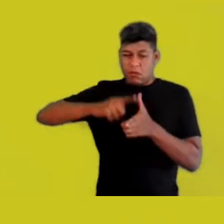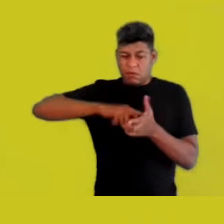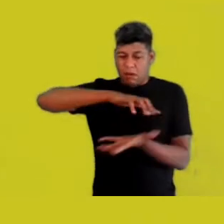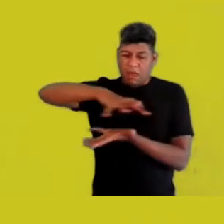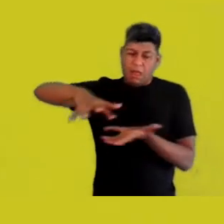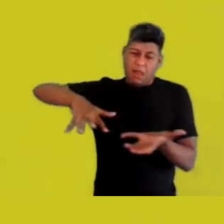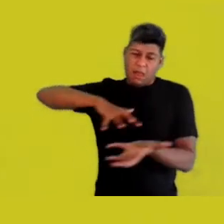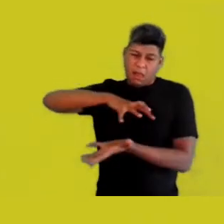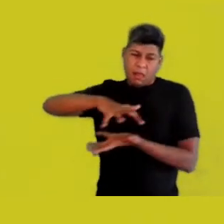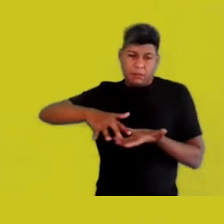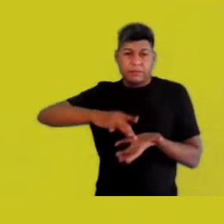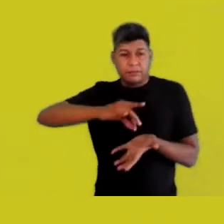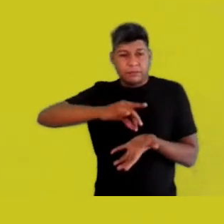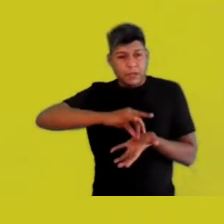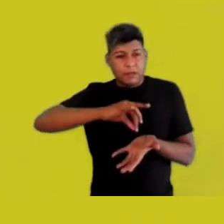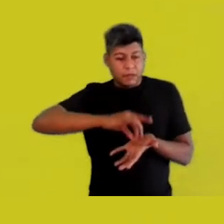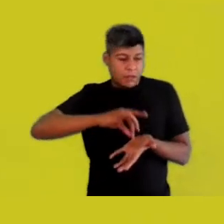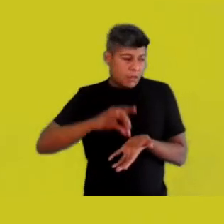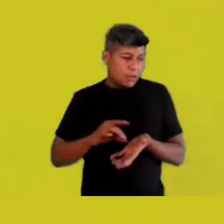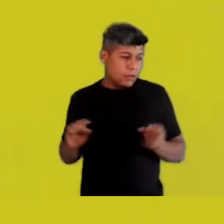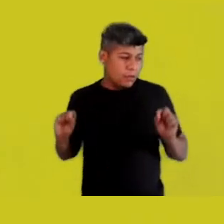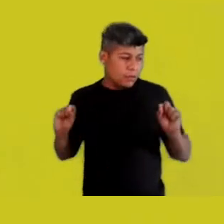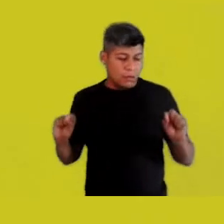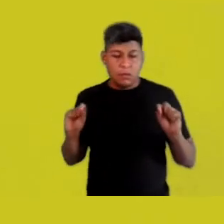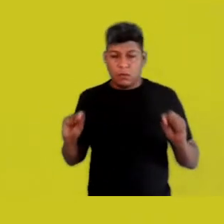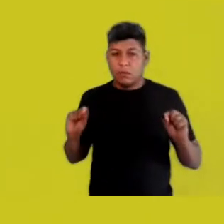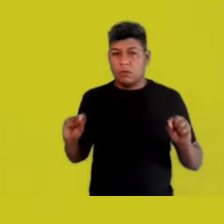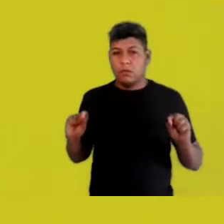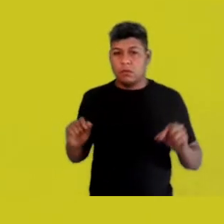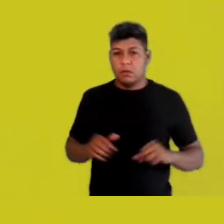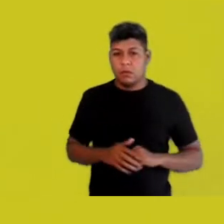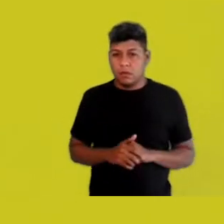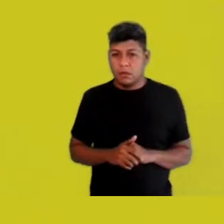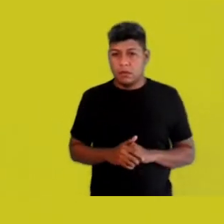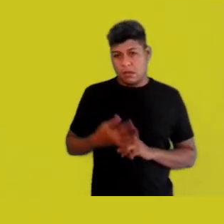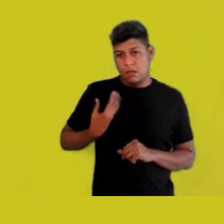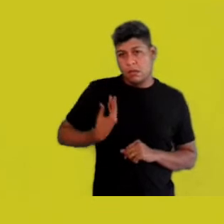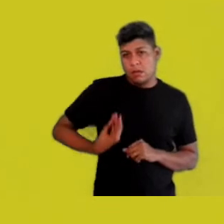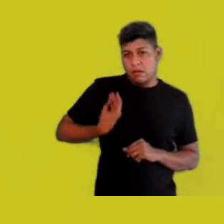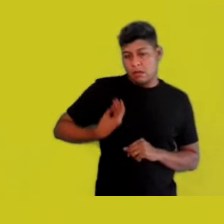In fact, in order to do that, as Thaís said moments ago,